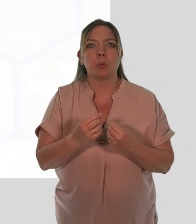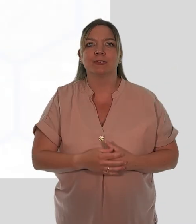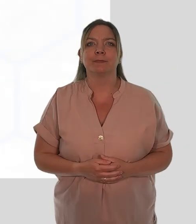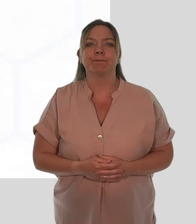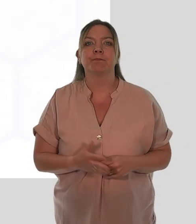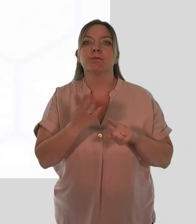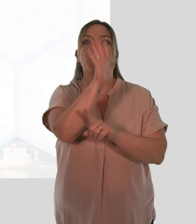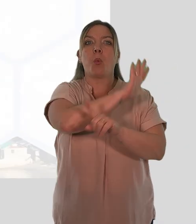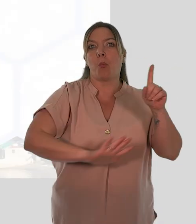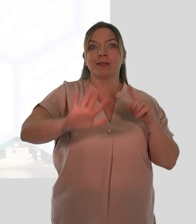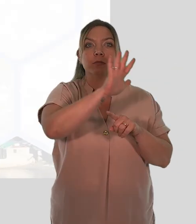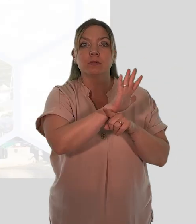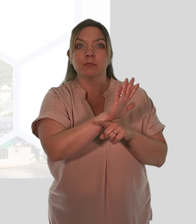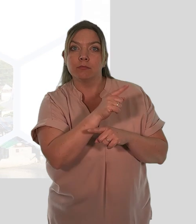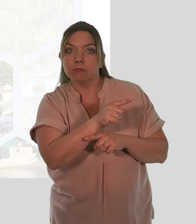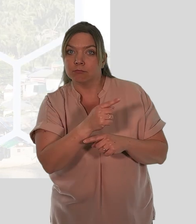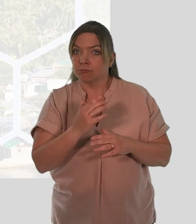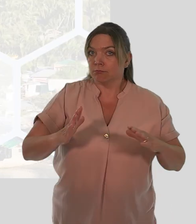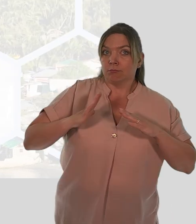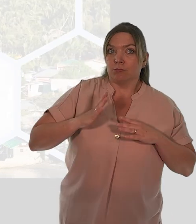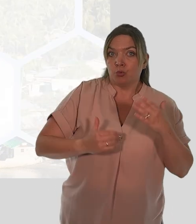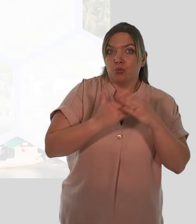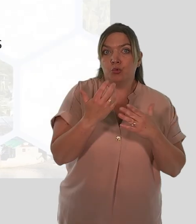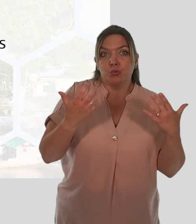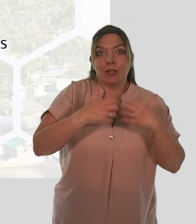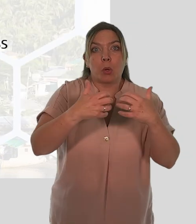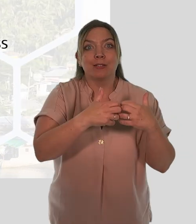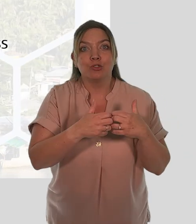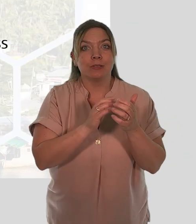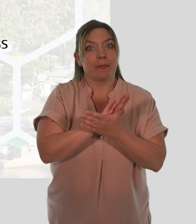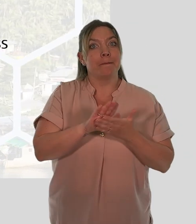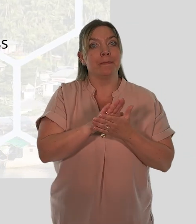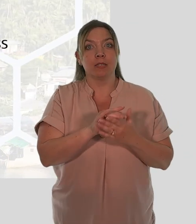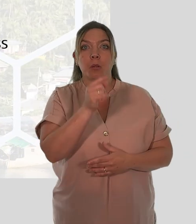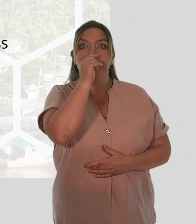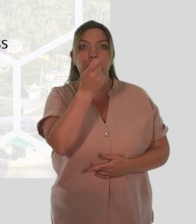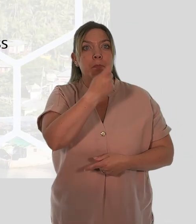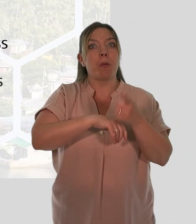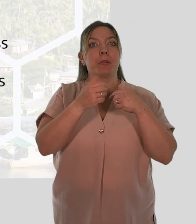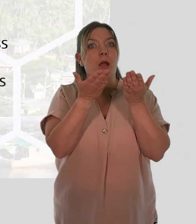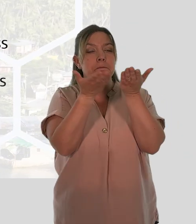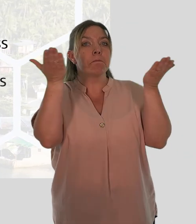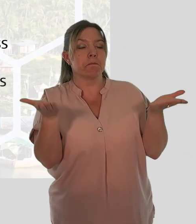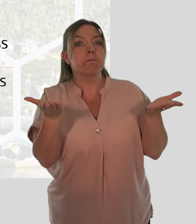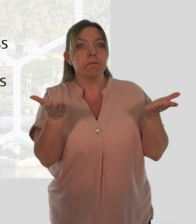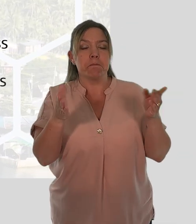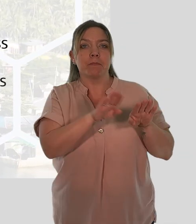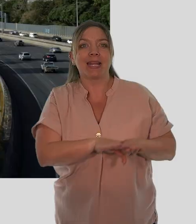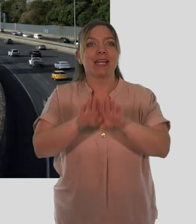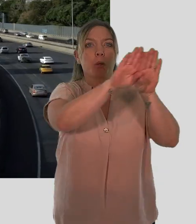lack of infrastructure, low awareness about dementia, and significant gaps in healthcare access between